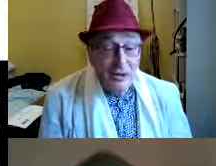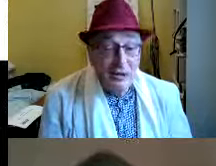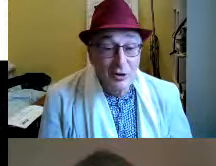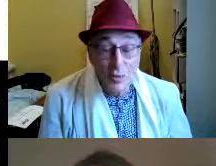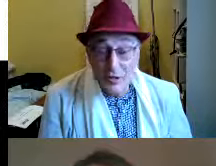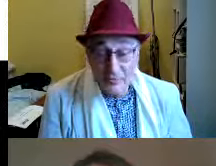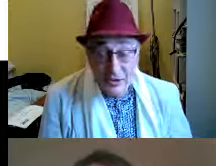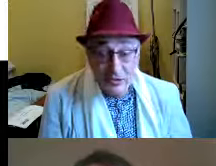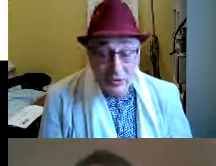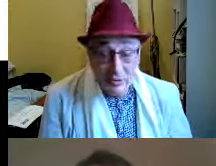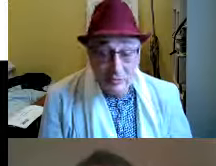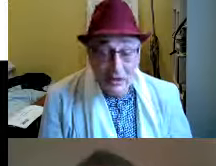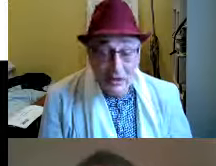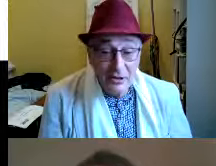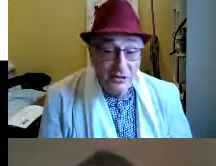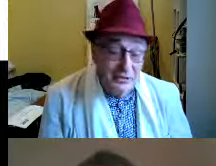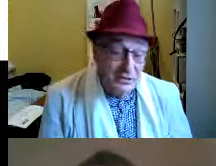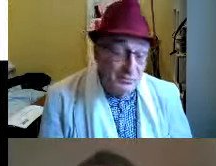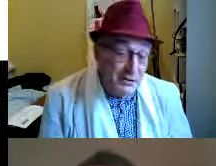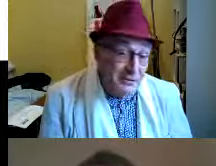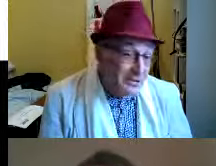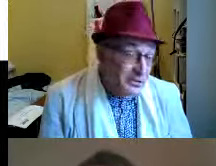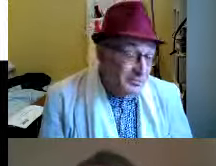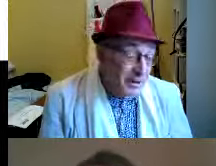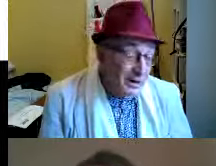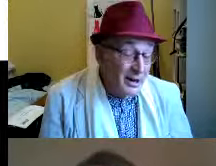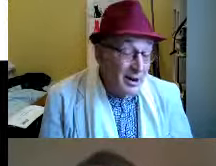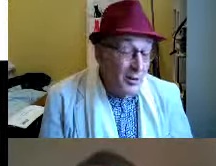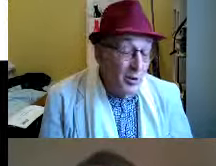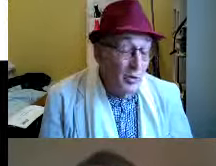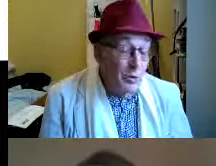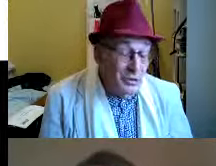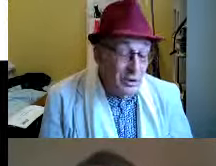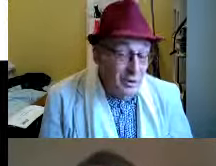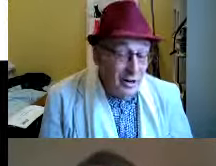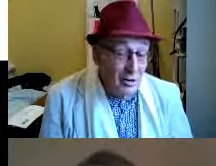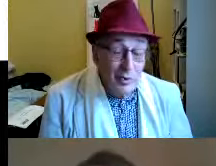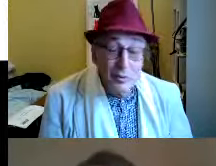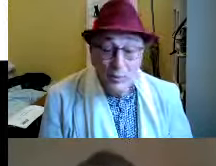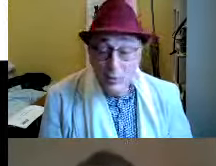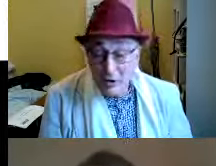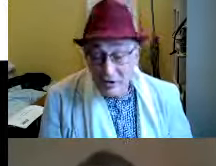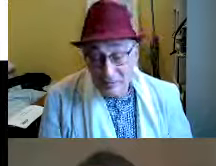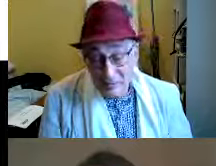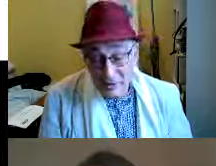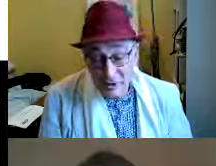you know what they bring to it will be their years of experience but also we we want those